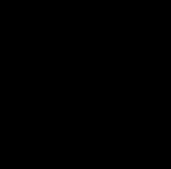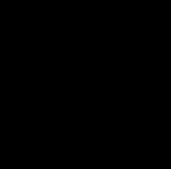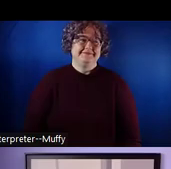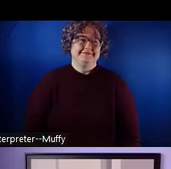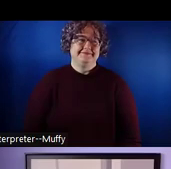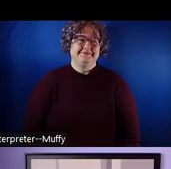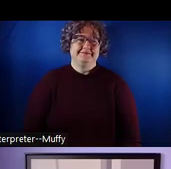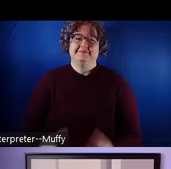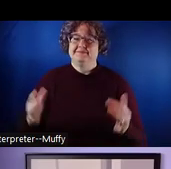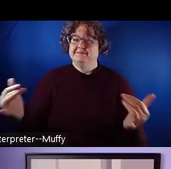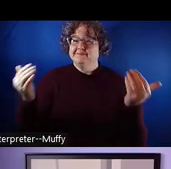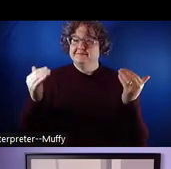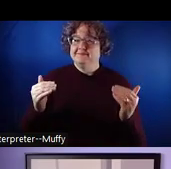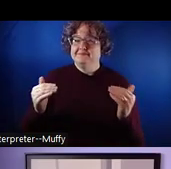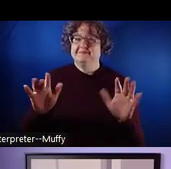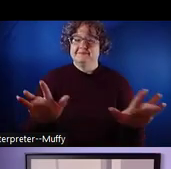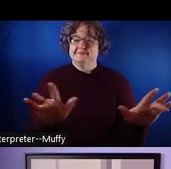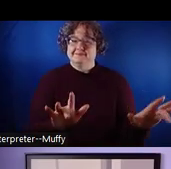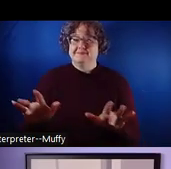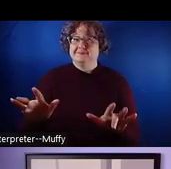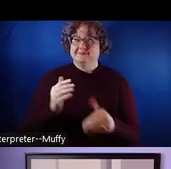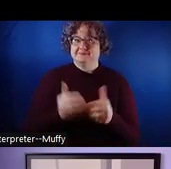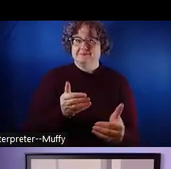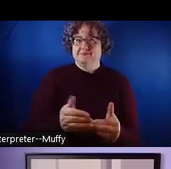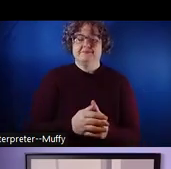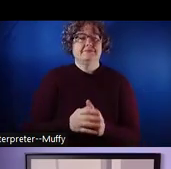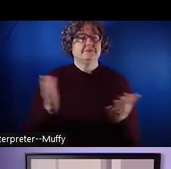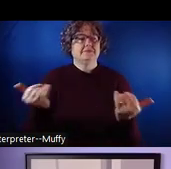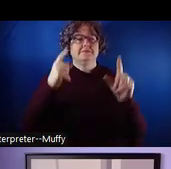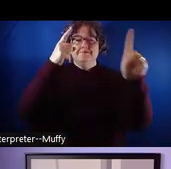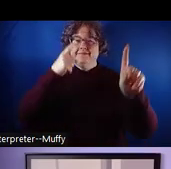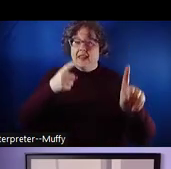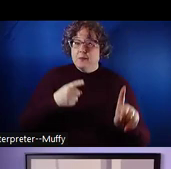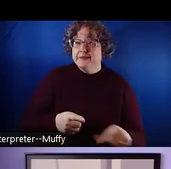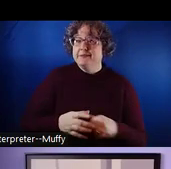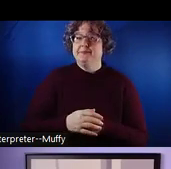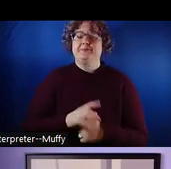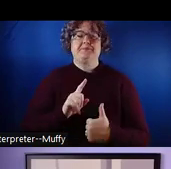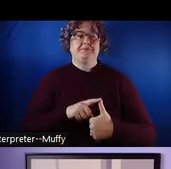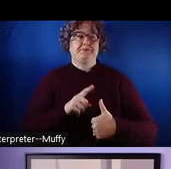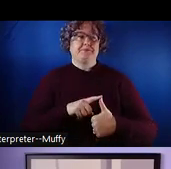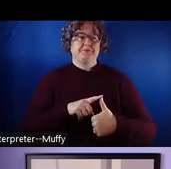So, for today, our learning objectives is we're going to work to understand the difference